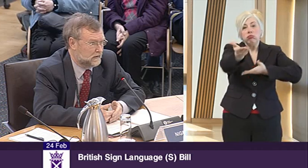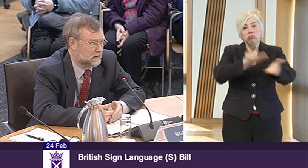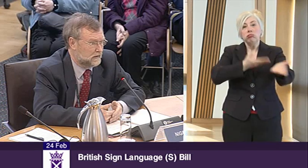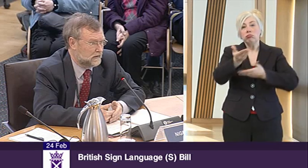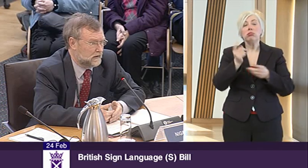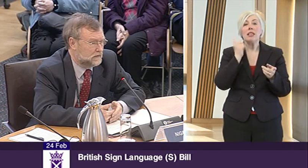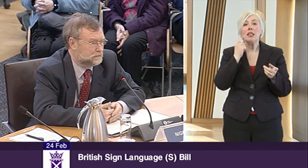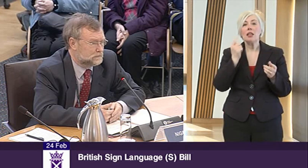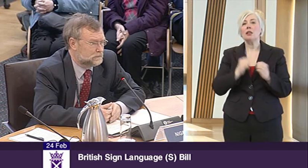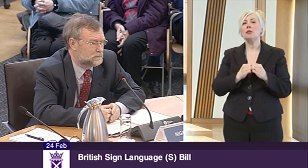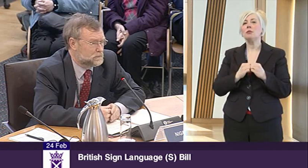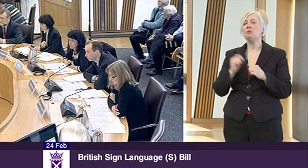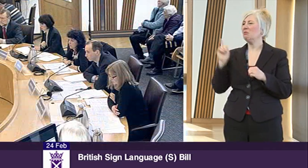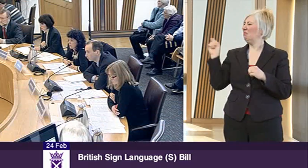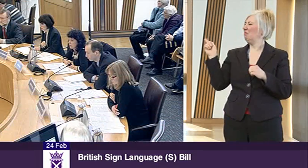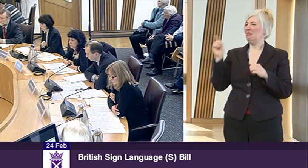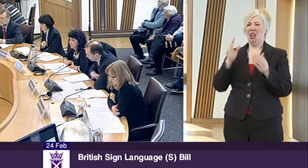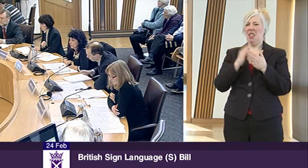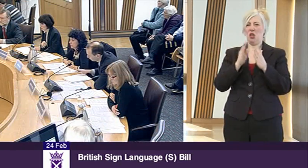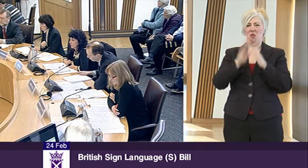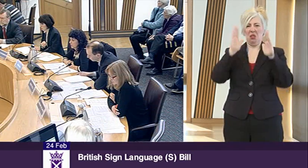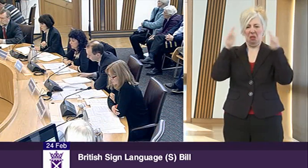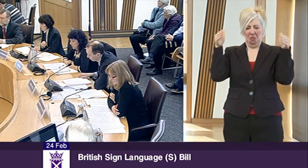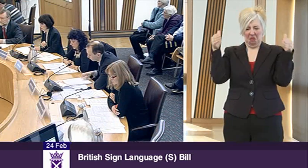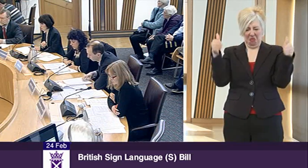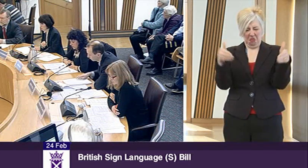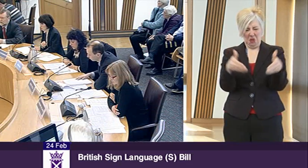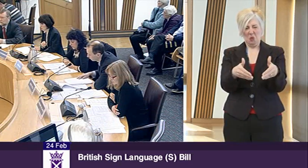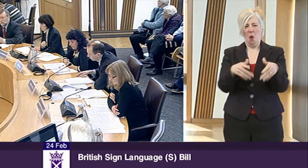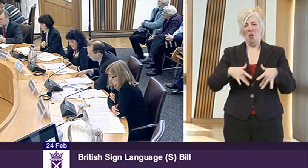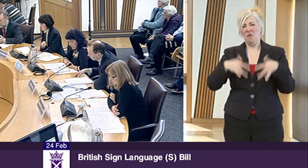Colin Beattie: Is that not a rather narrow interpretation of promoting?